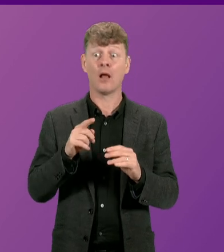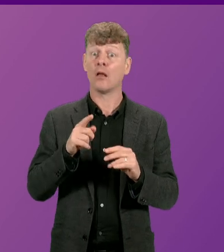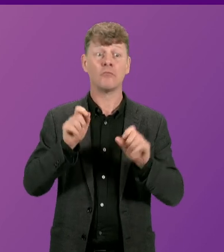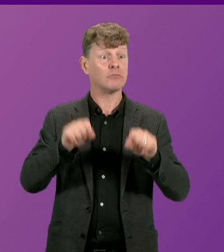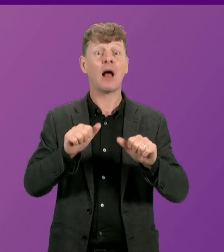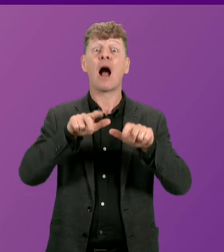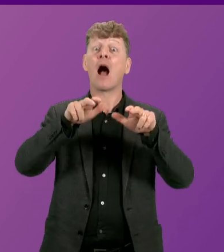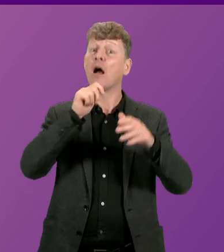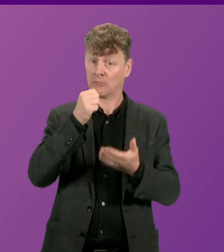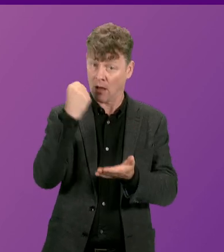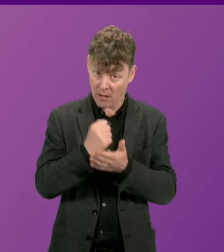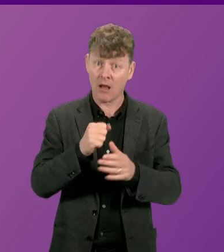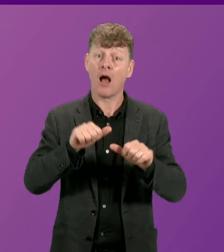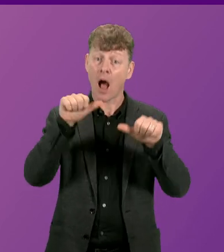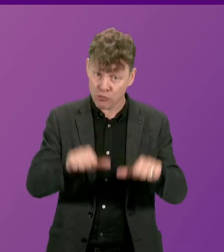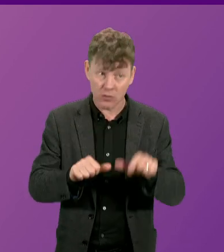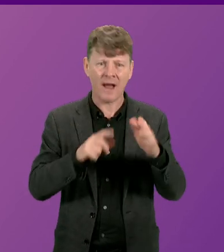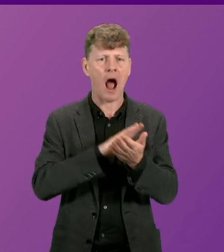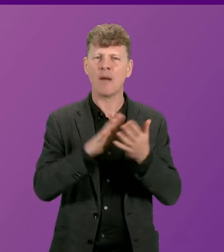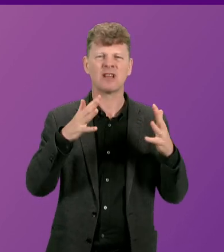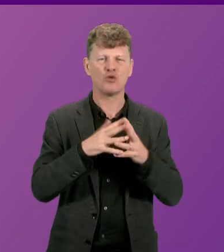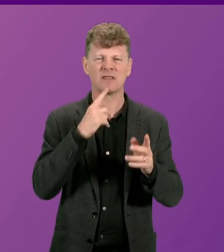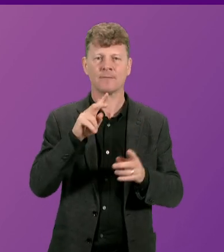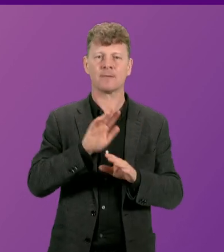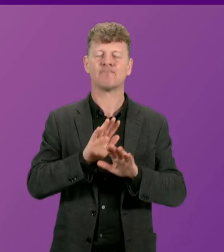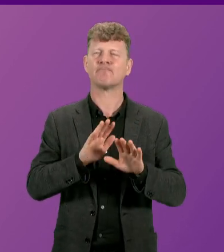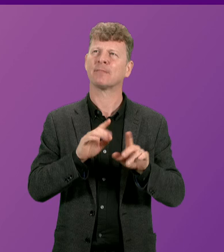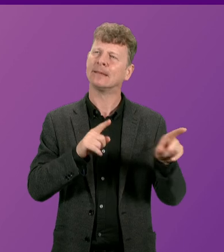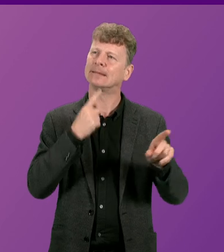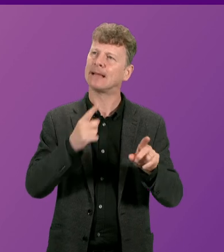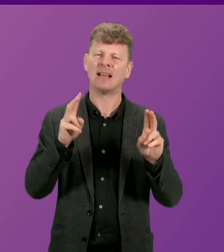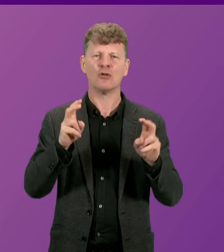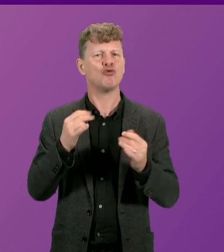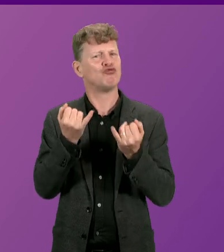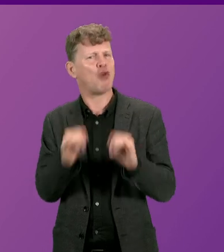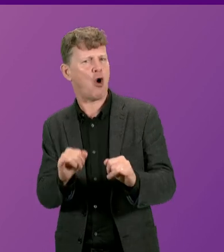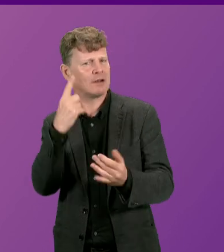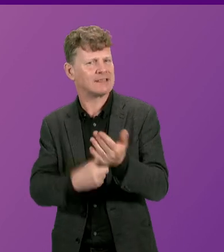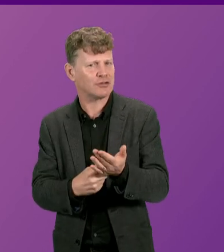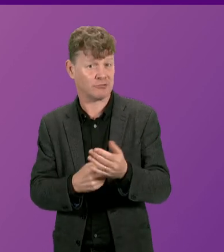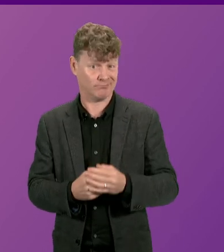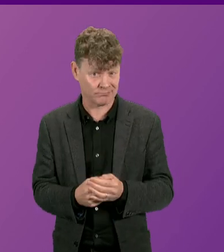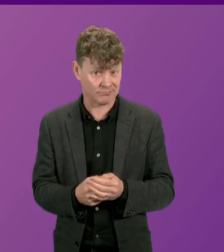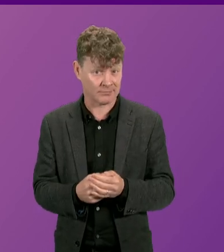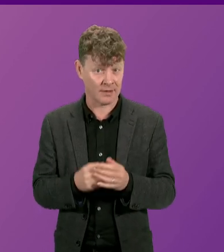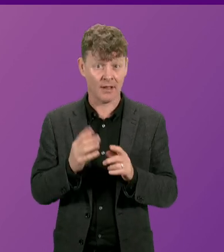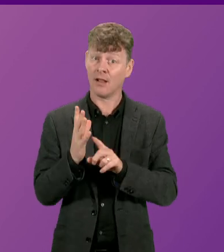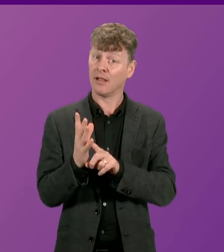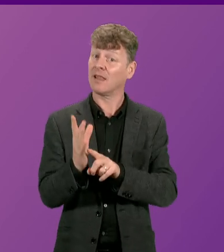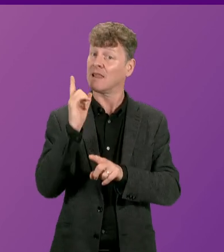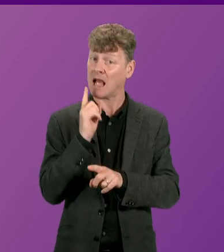Humza Yousaf said that it was “the wrong decision”. Just last week, John Swinney,